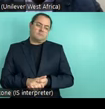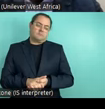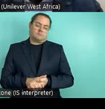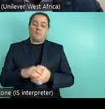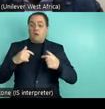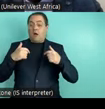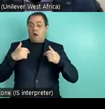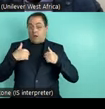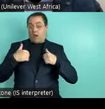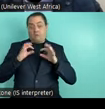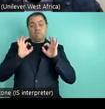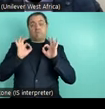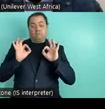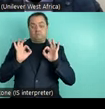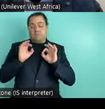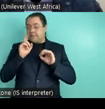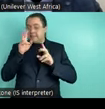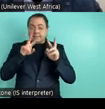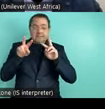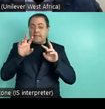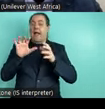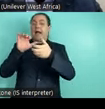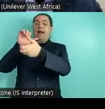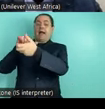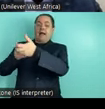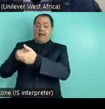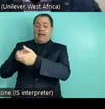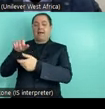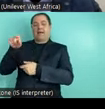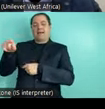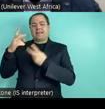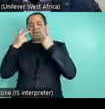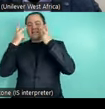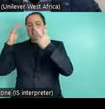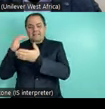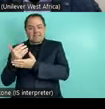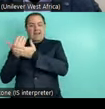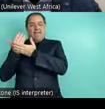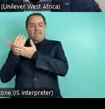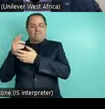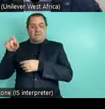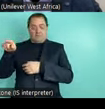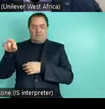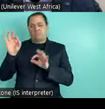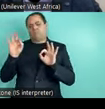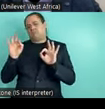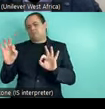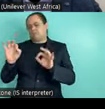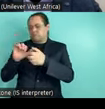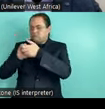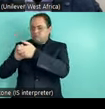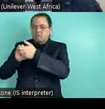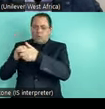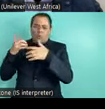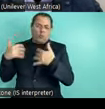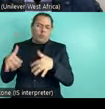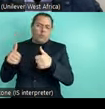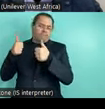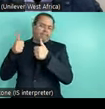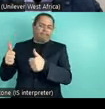15:06:28 The has been extremely credible partner that we have been working with recall what